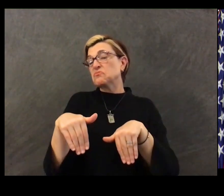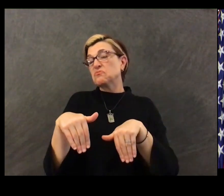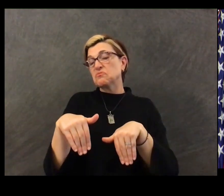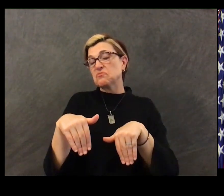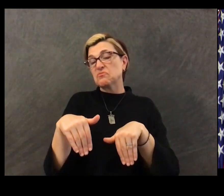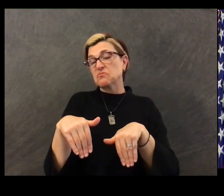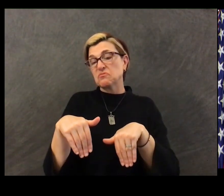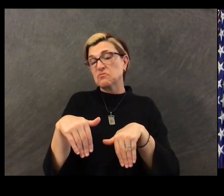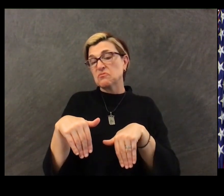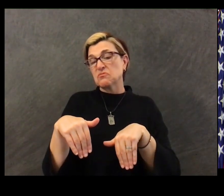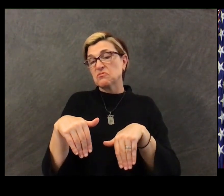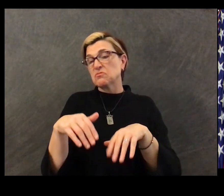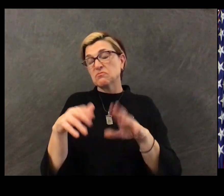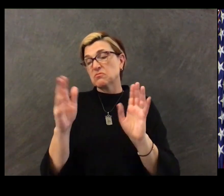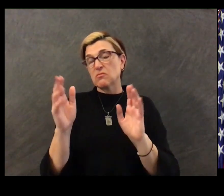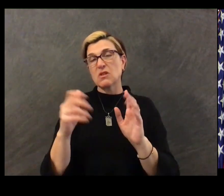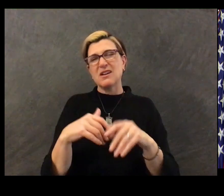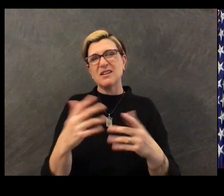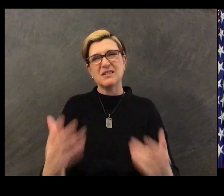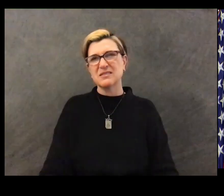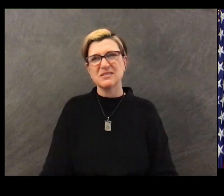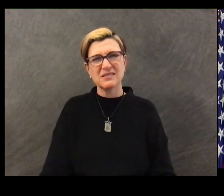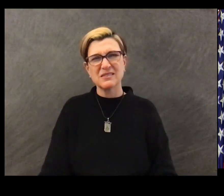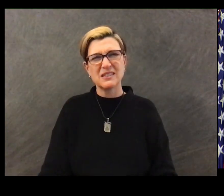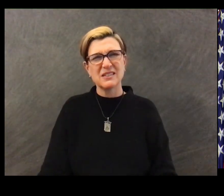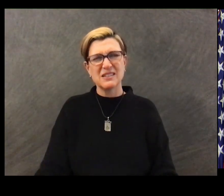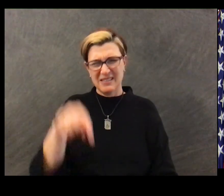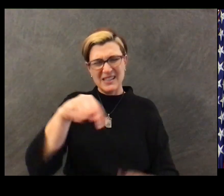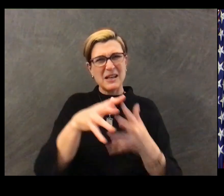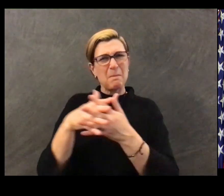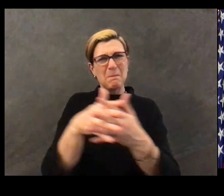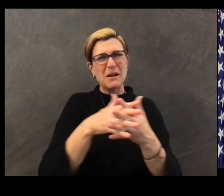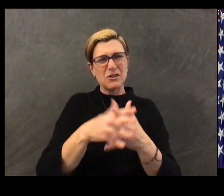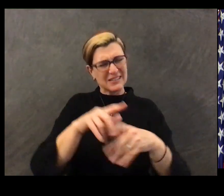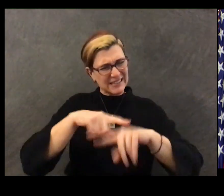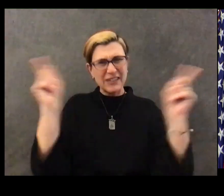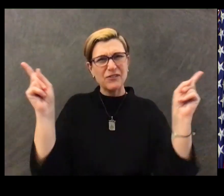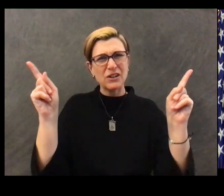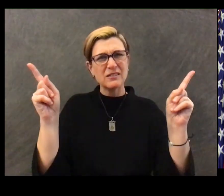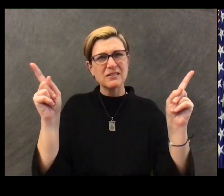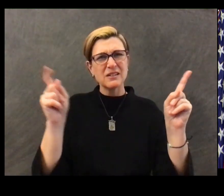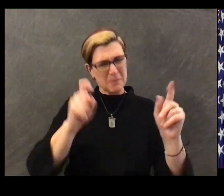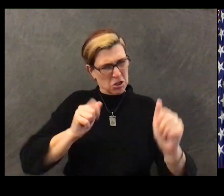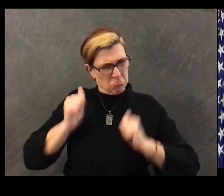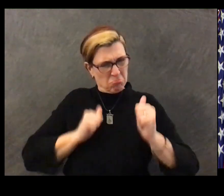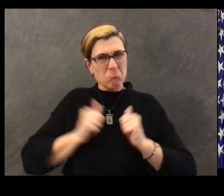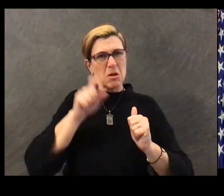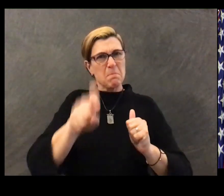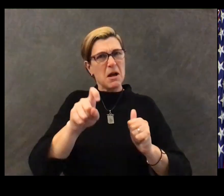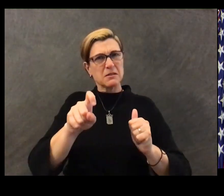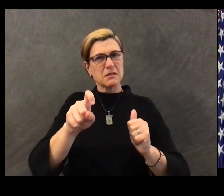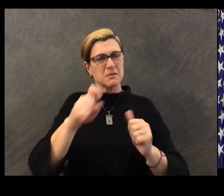always that's not the way this country works operation America's strong was the